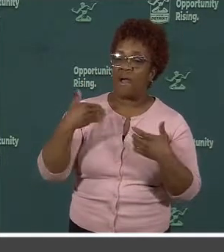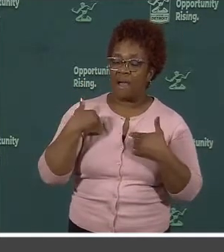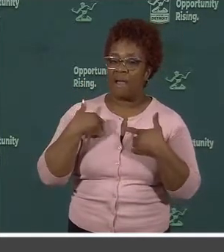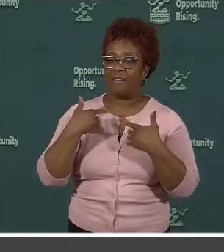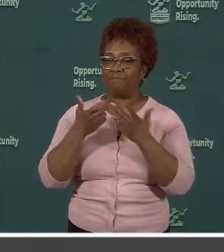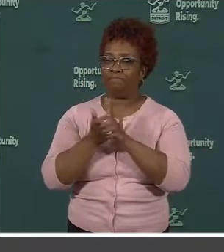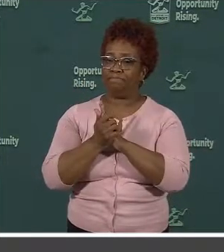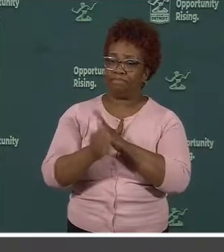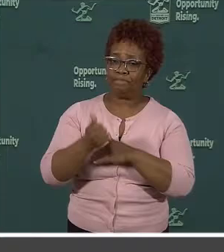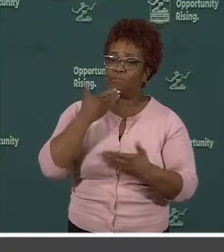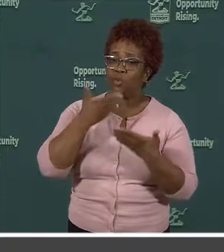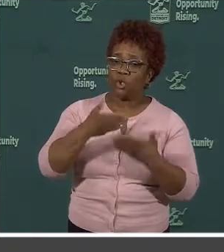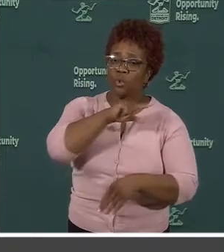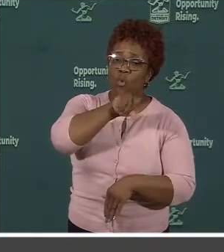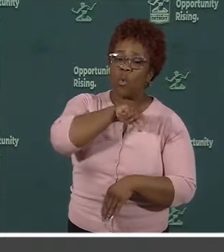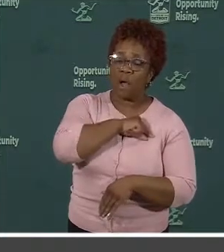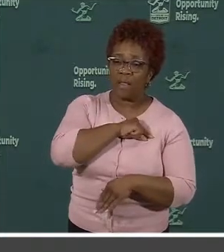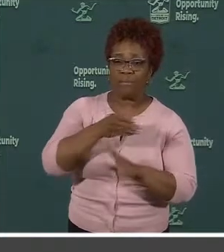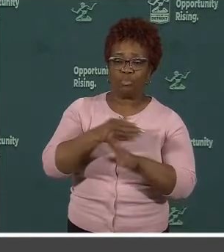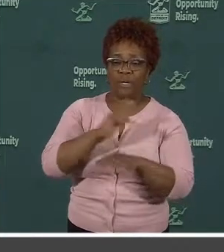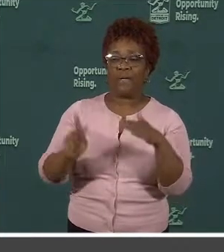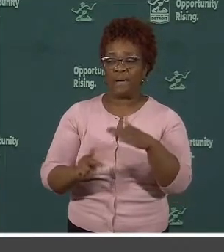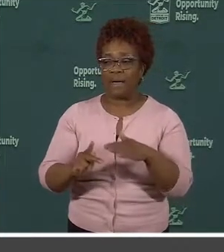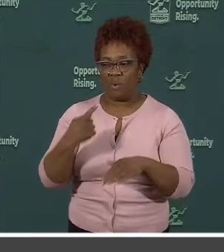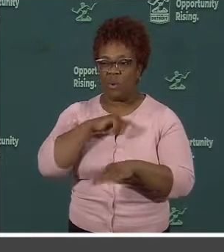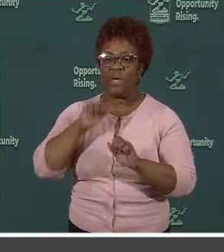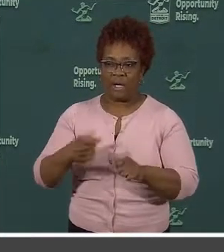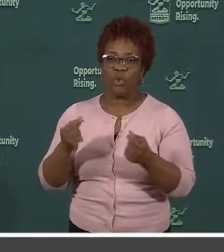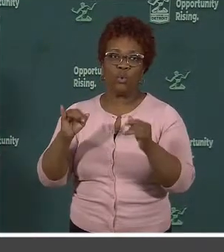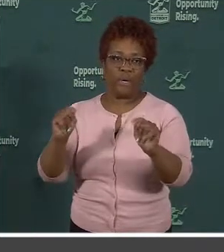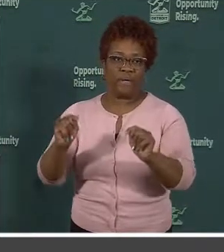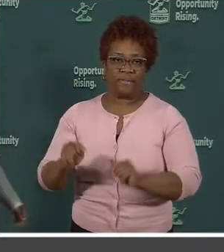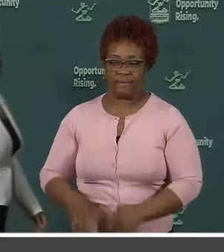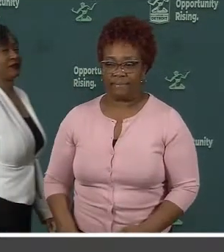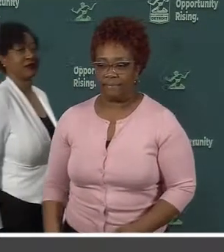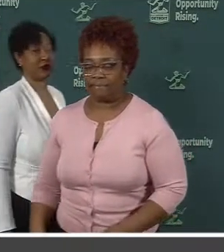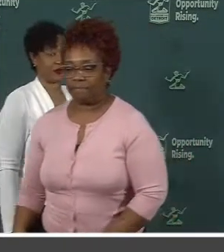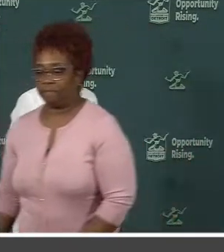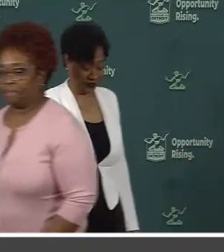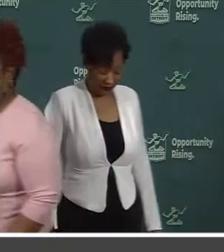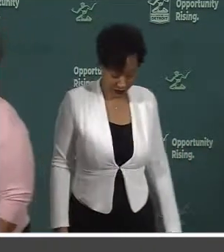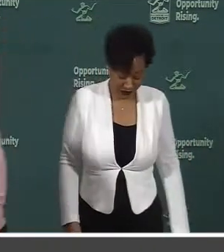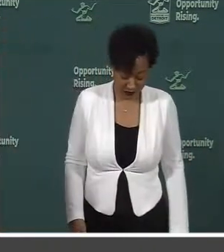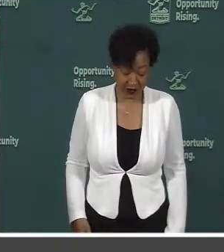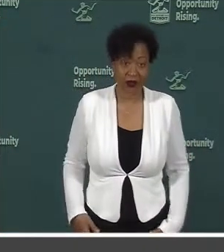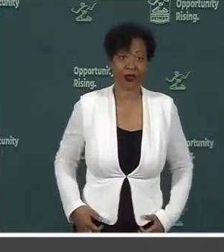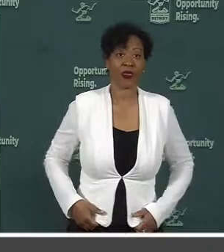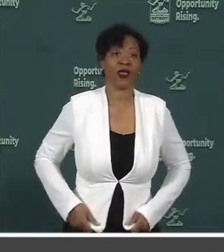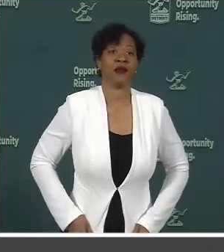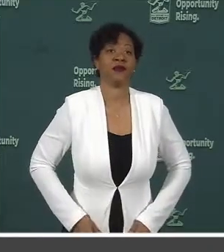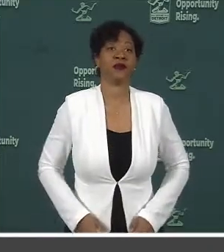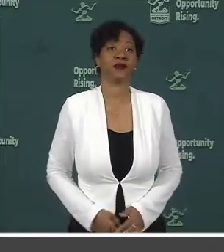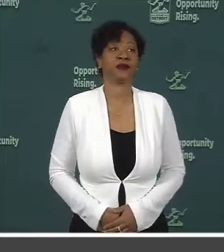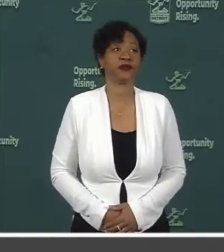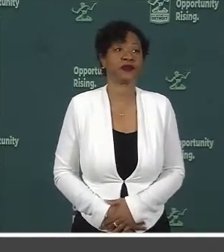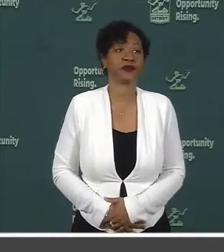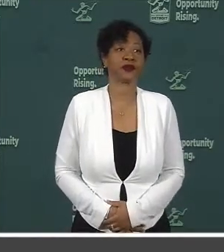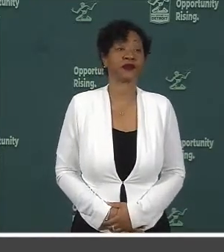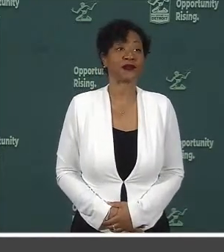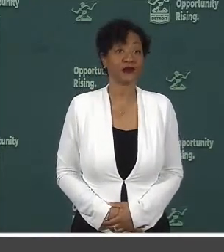TO BE ABLE TO GET IT DONE AND